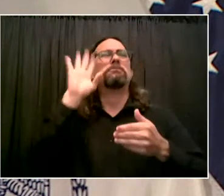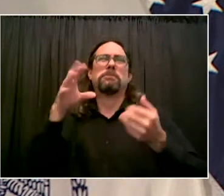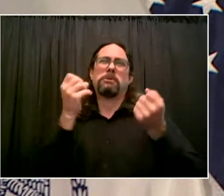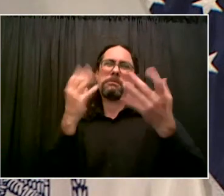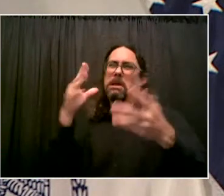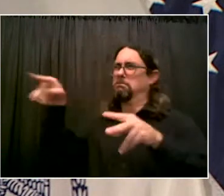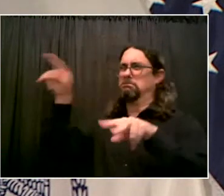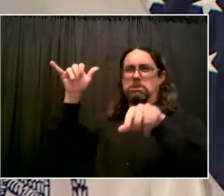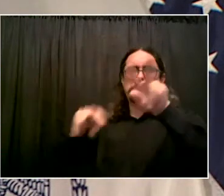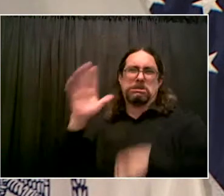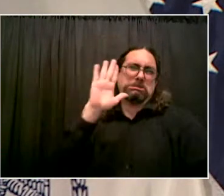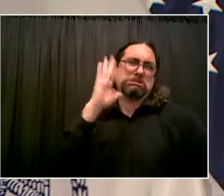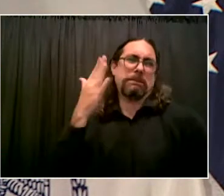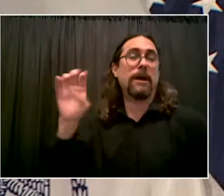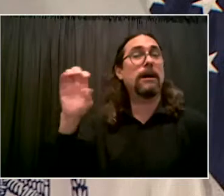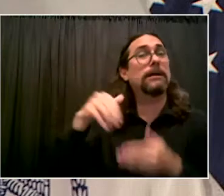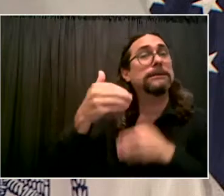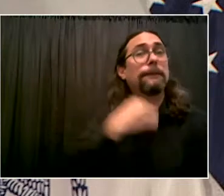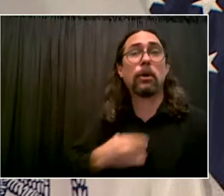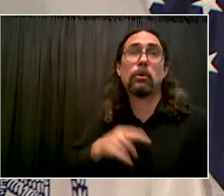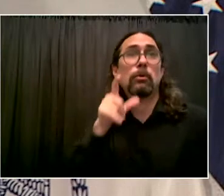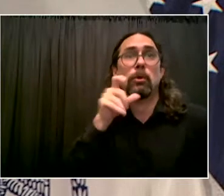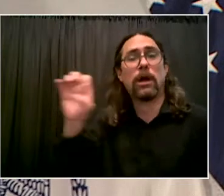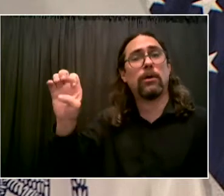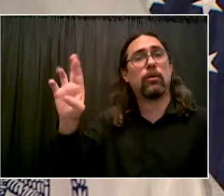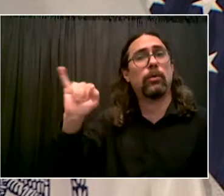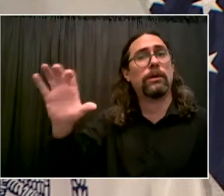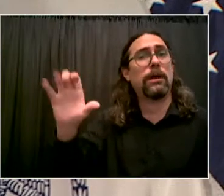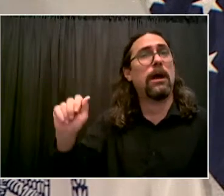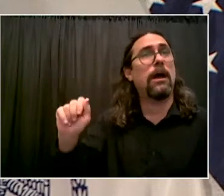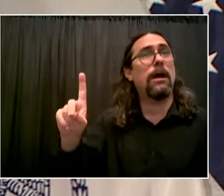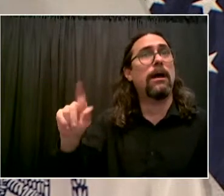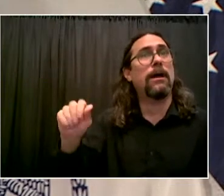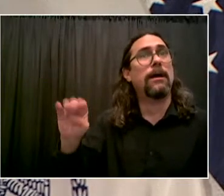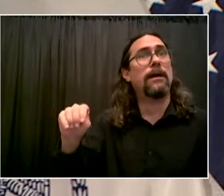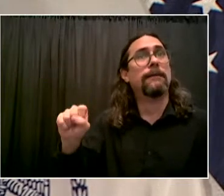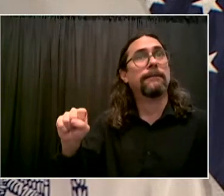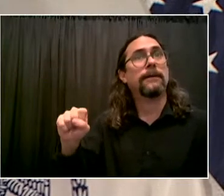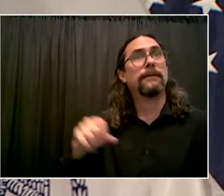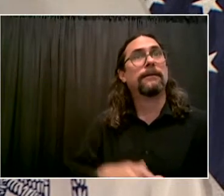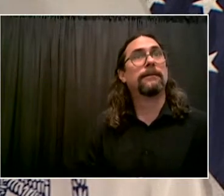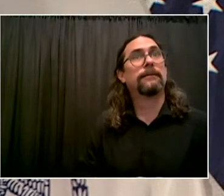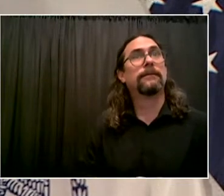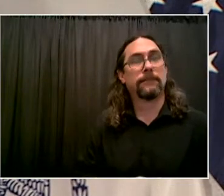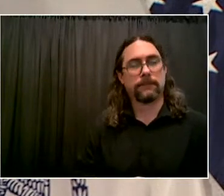LIKELY TO BE ERIC ADAMS. DOES THAT MAKE YOU A LAME DUCK